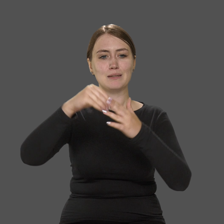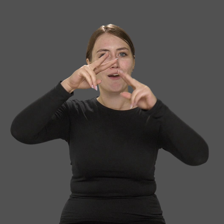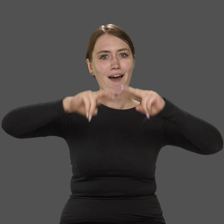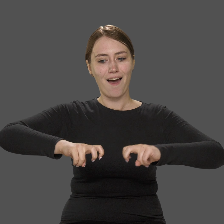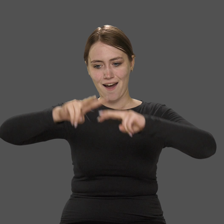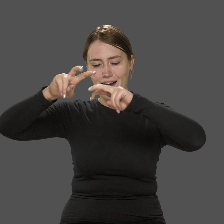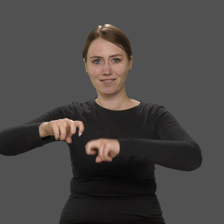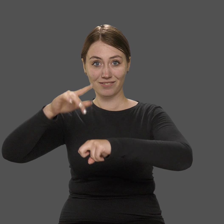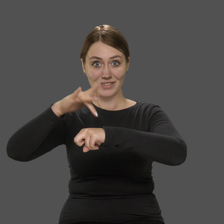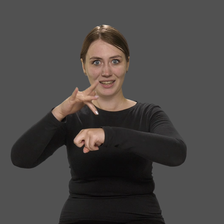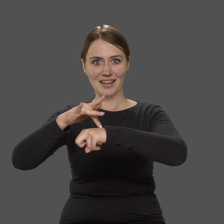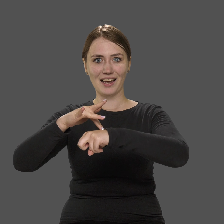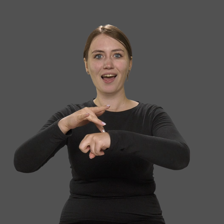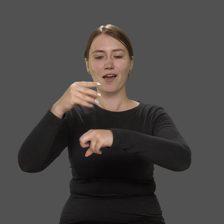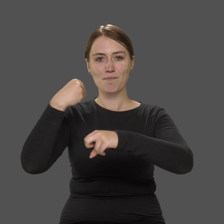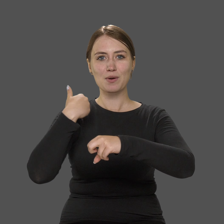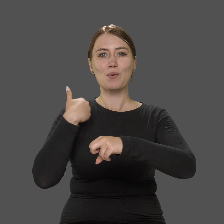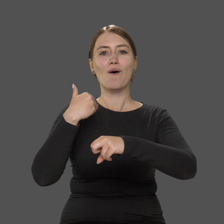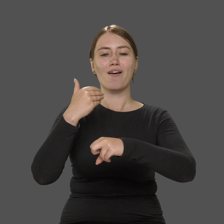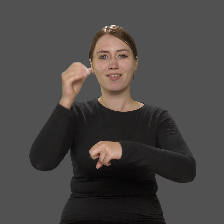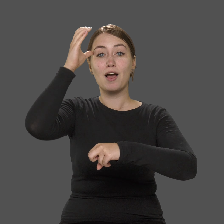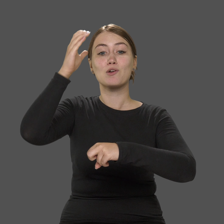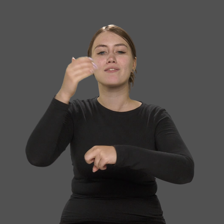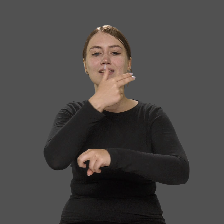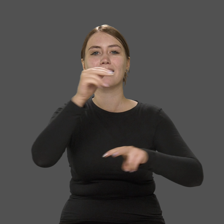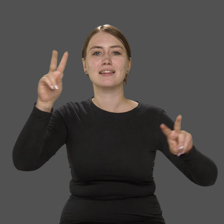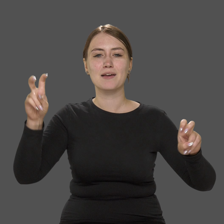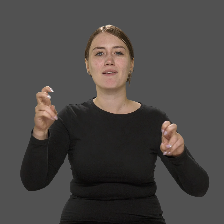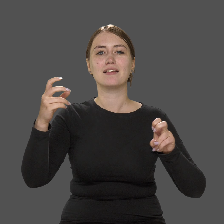the results of scientific research,